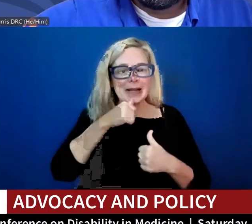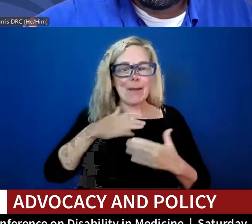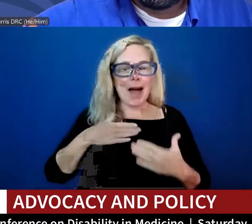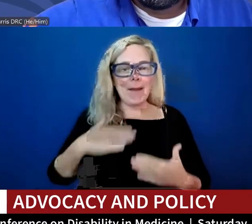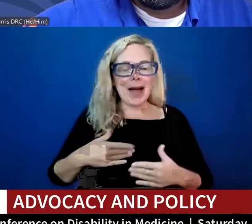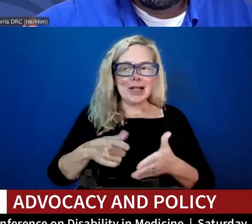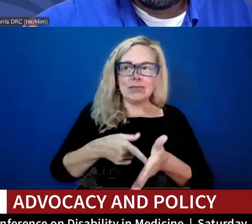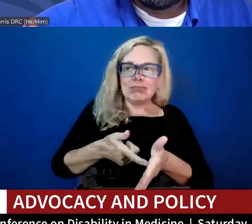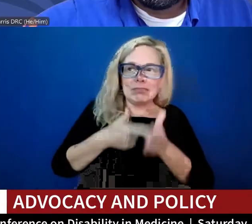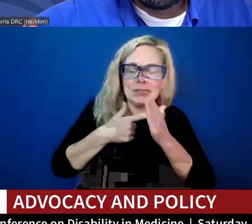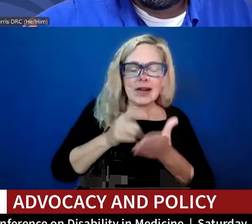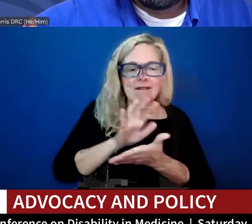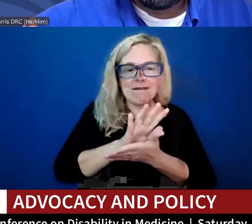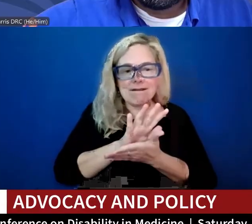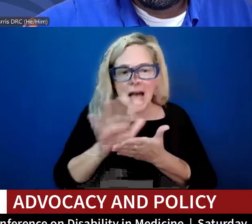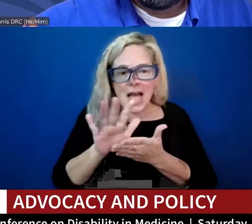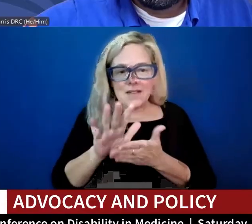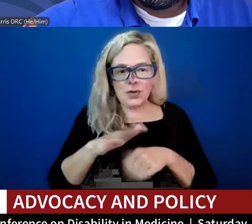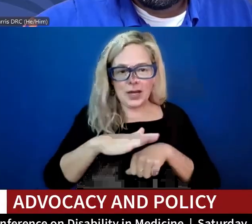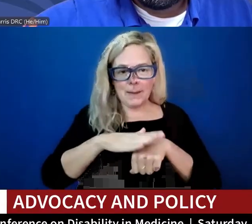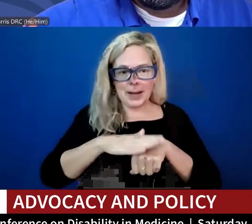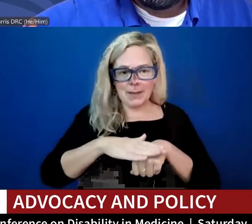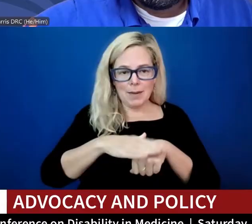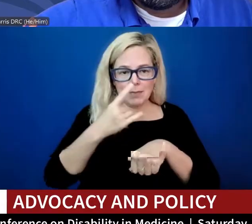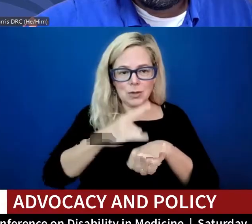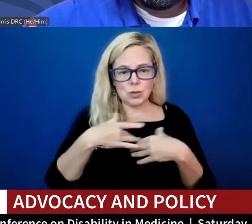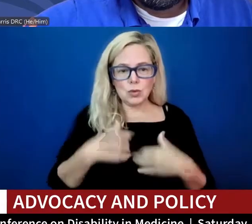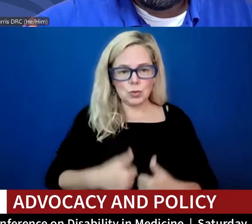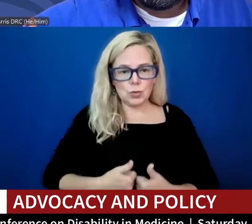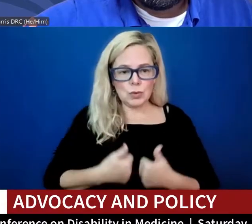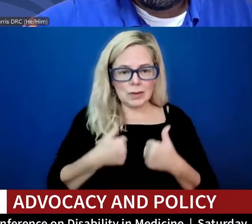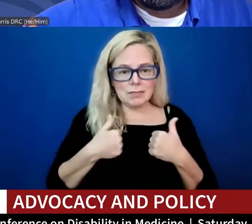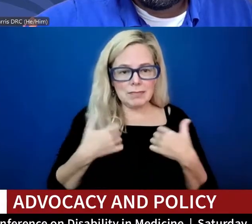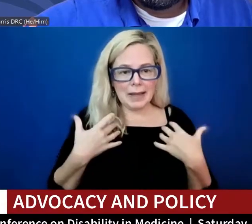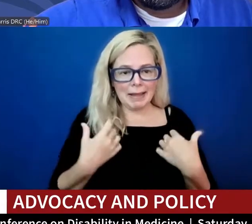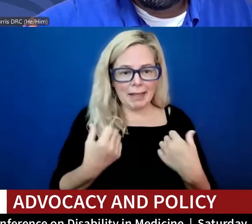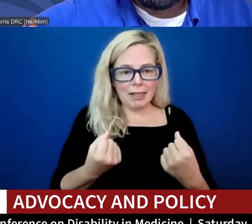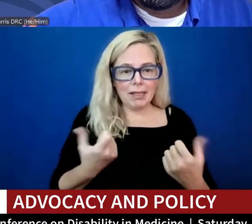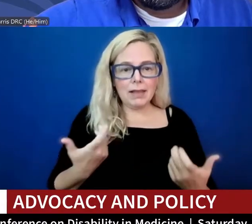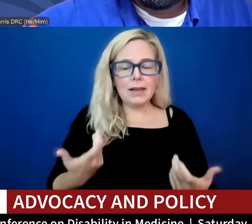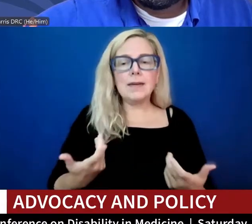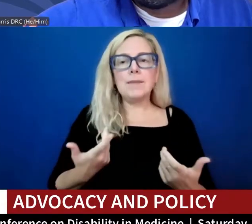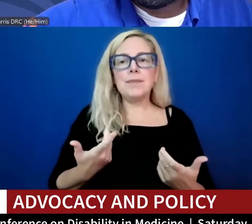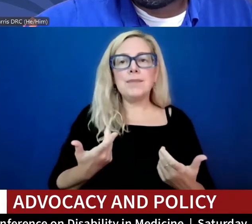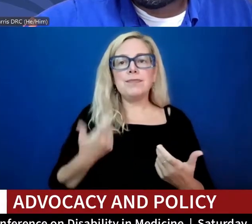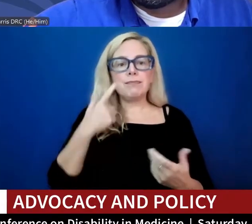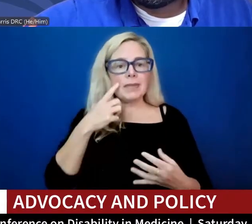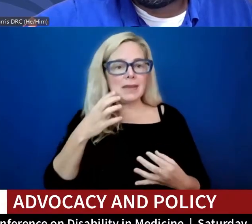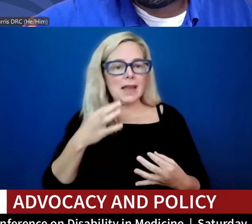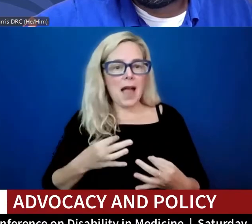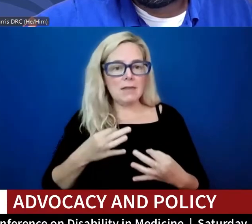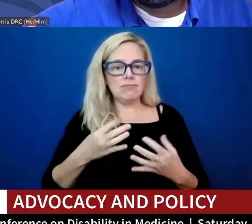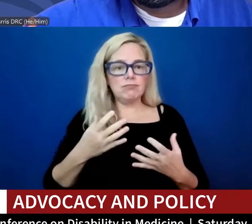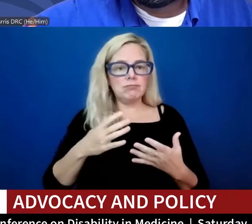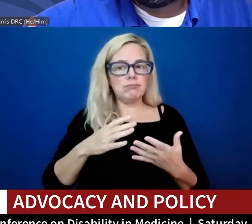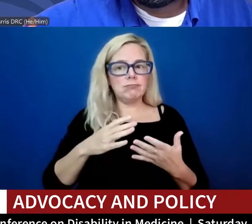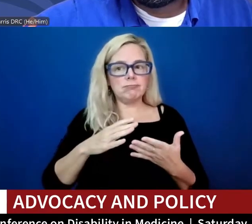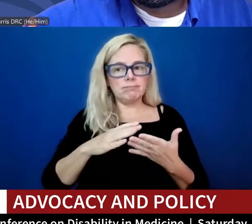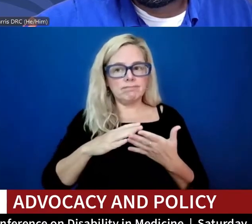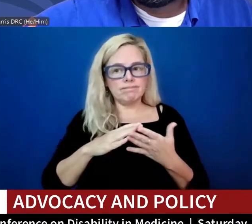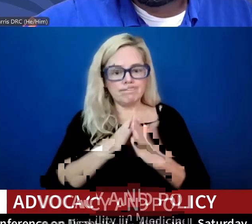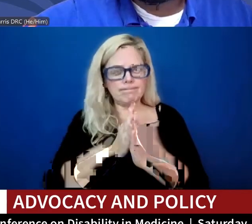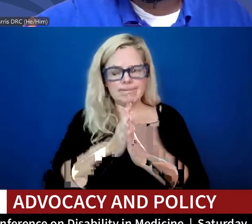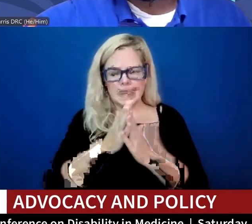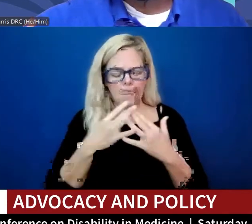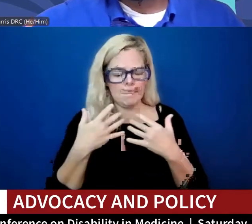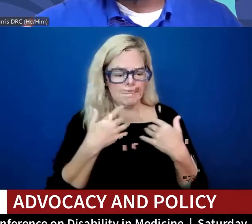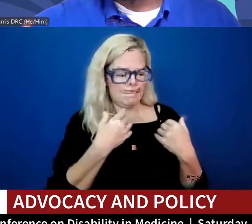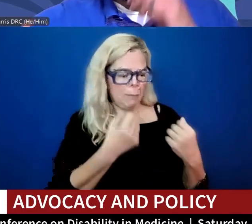probably minimum and um I chose to get well and um then later on um they tried to make me delay an